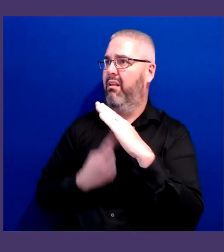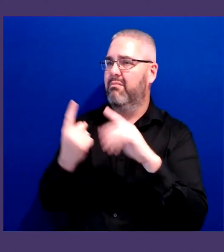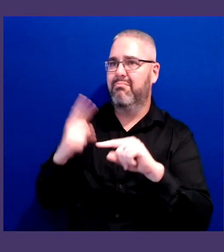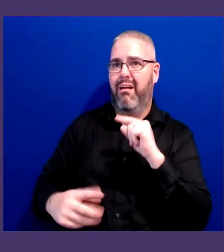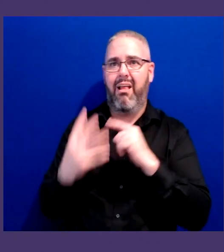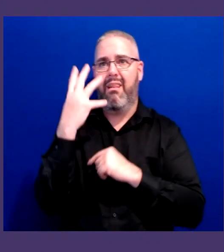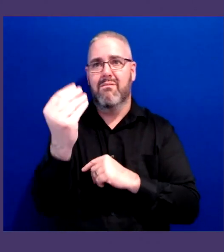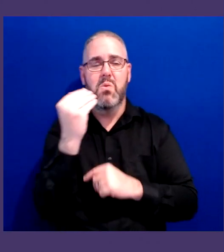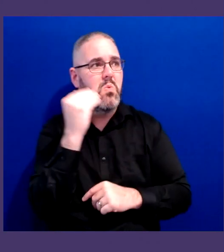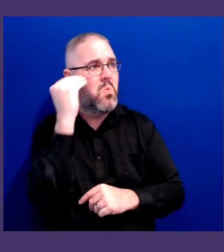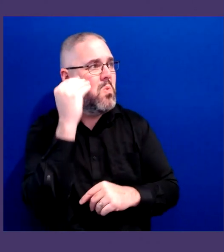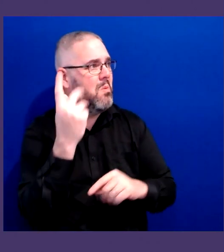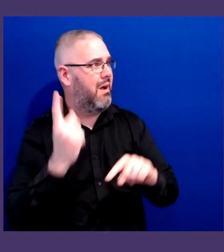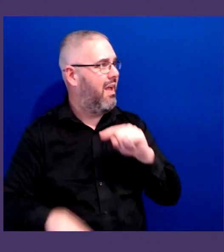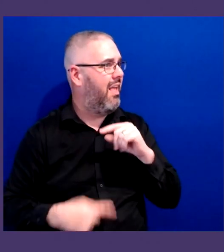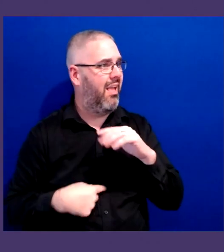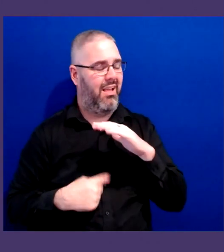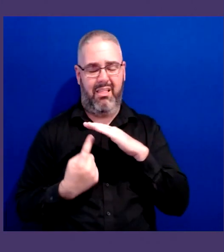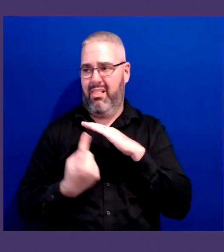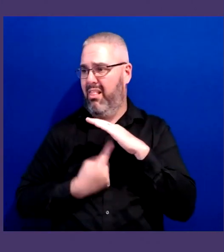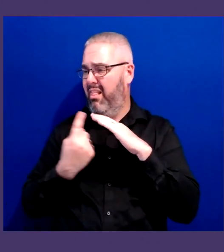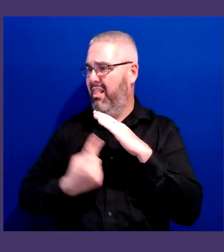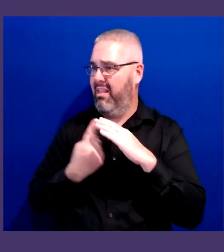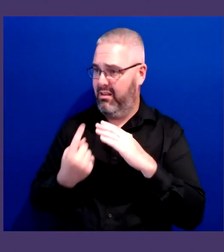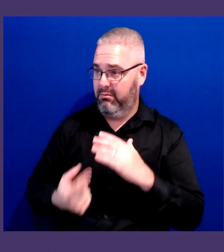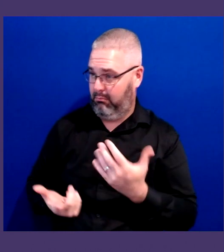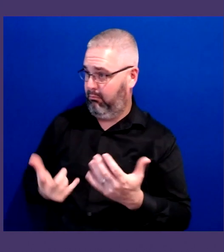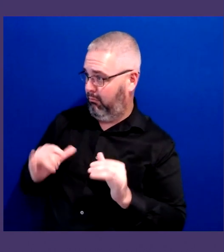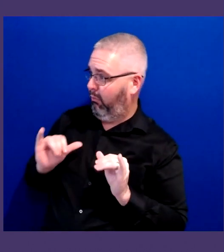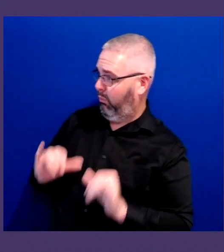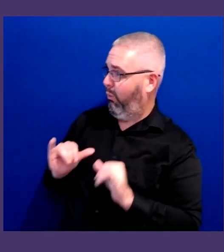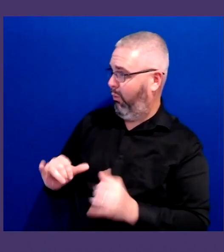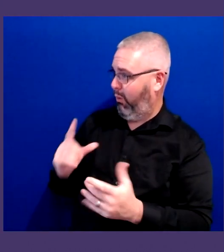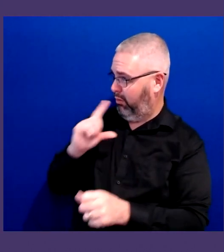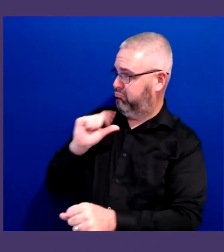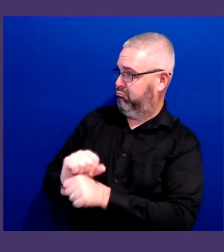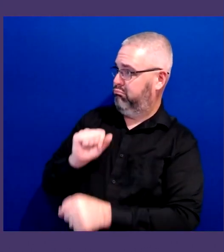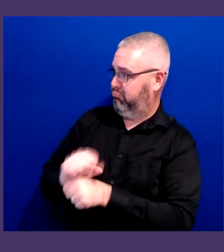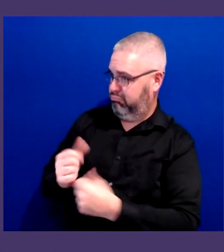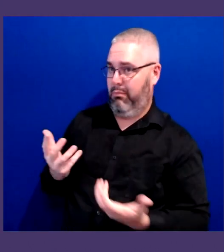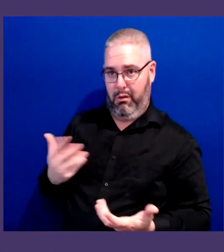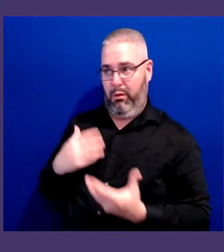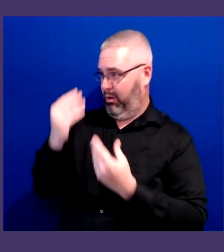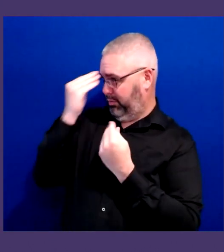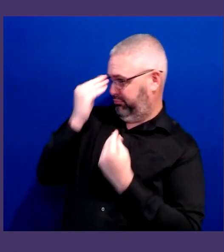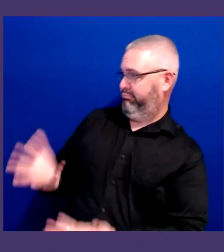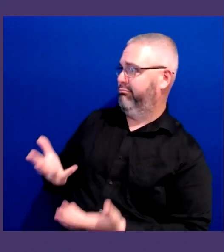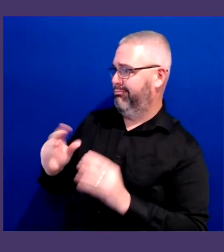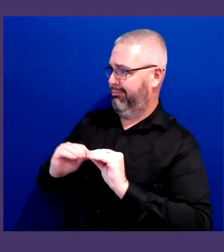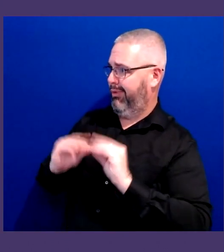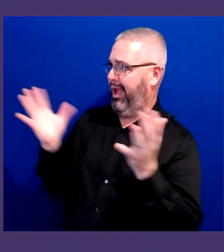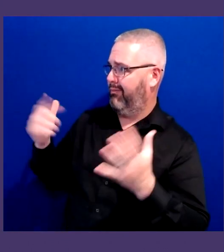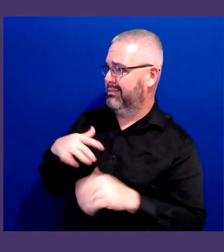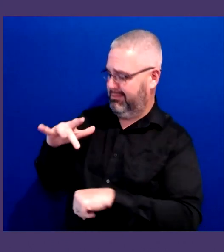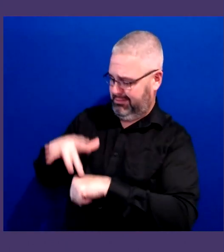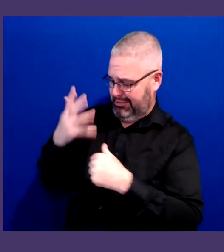There was a lot of, "Oh, really? Can't imagine what that's like not to be able to access places when you wanted."